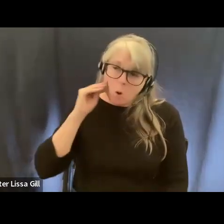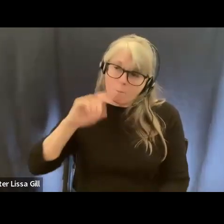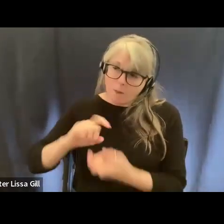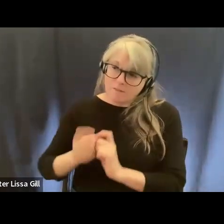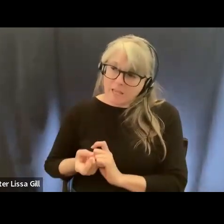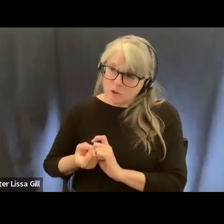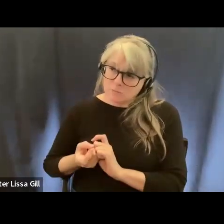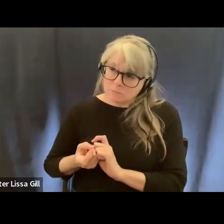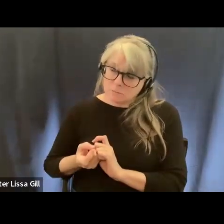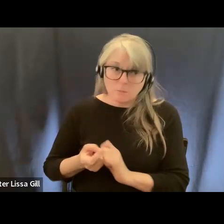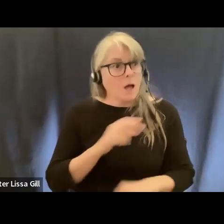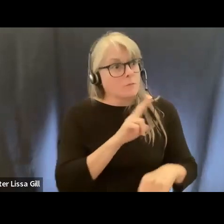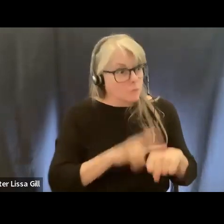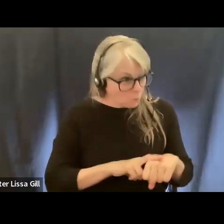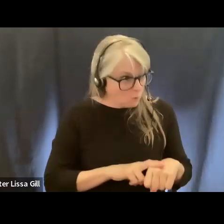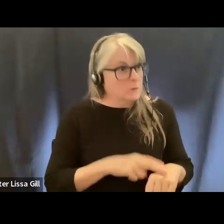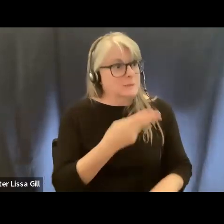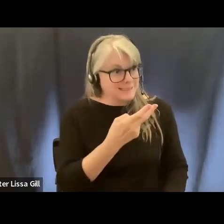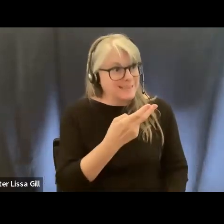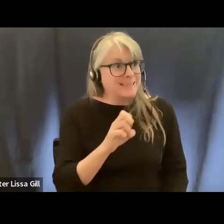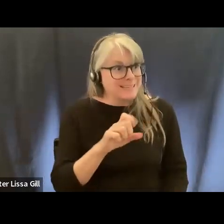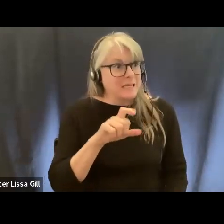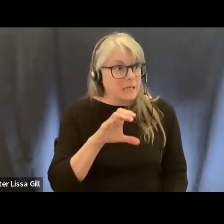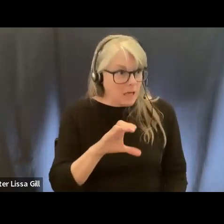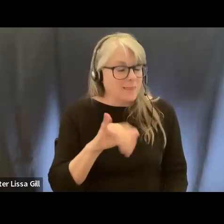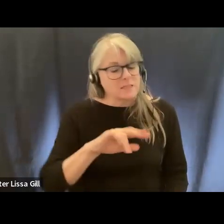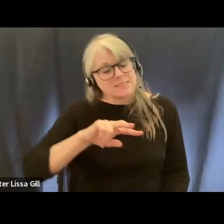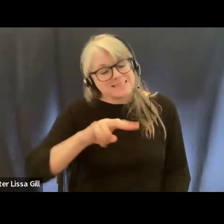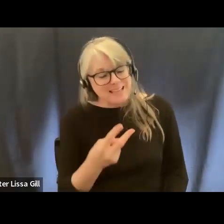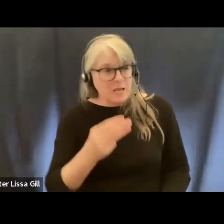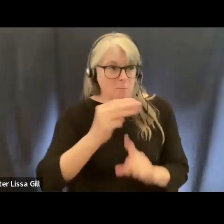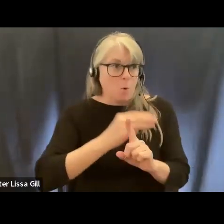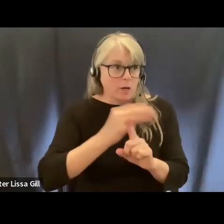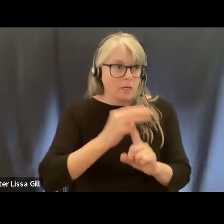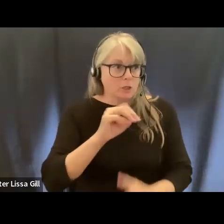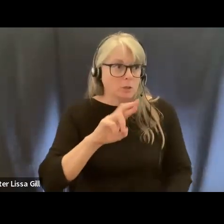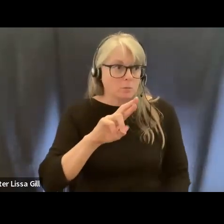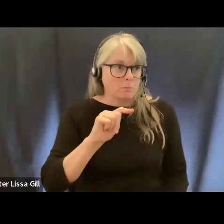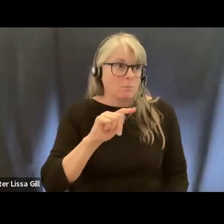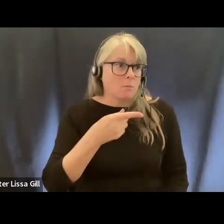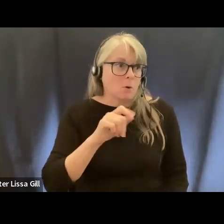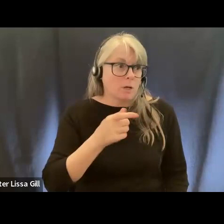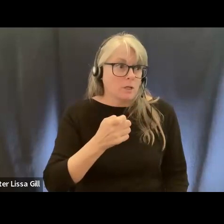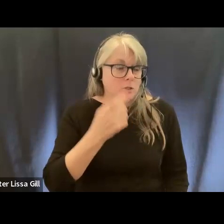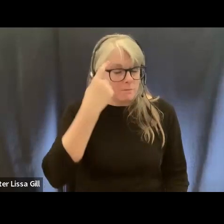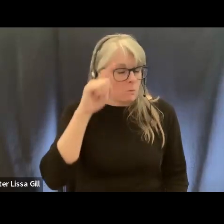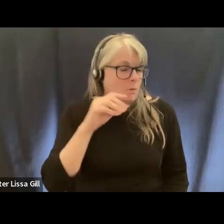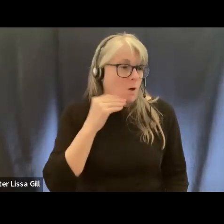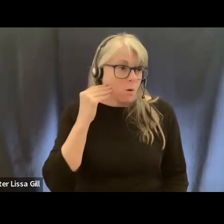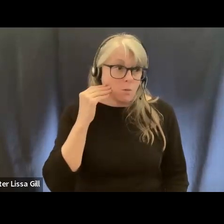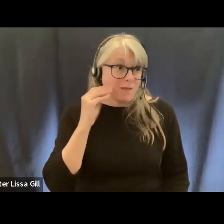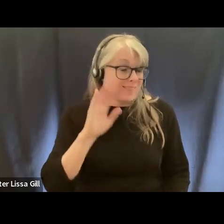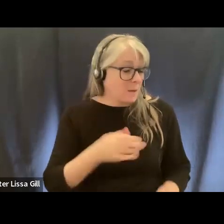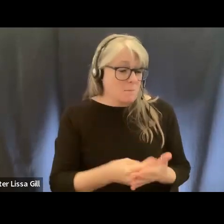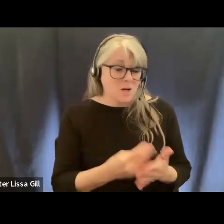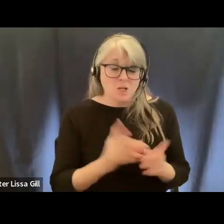Of course. A he lock is a second mortgage on your home. So you can take those funds and do whatever you want. You still own your home.